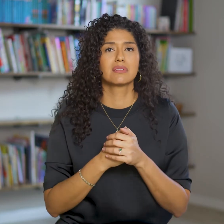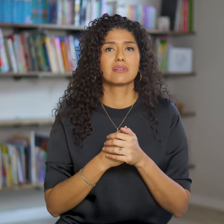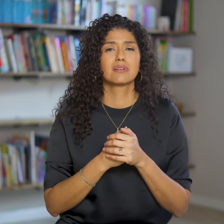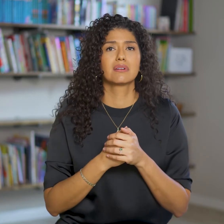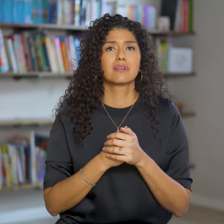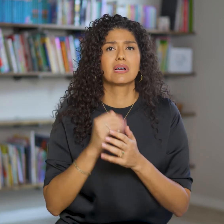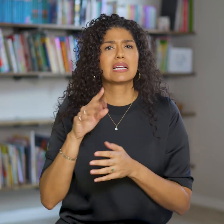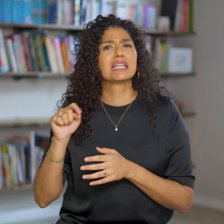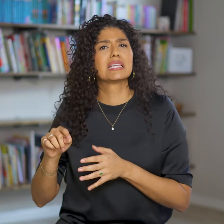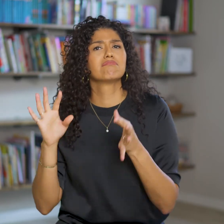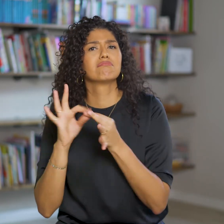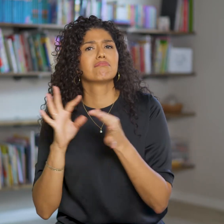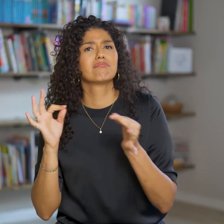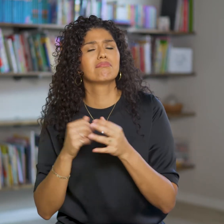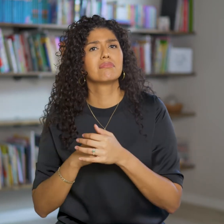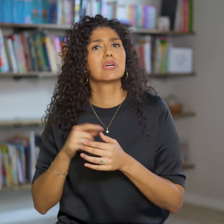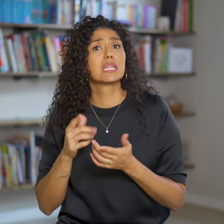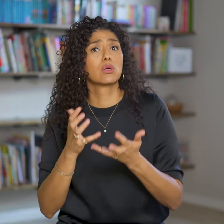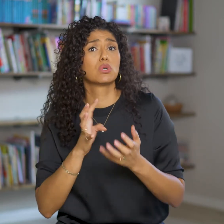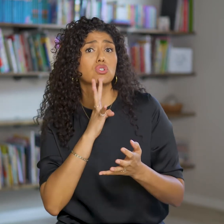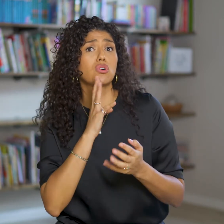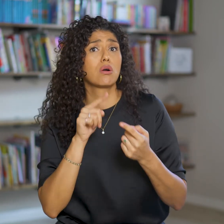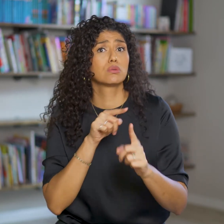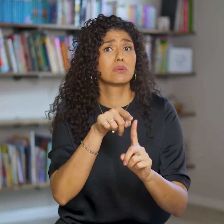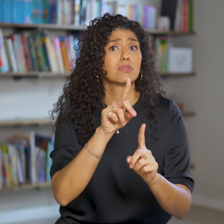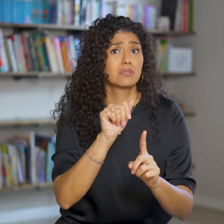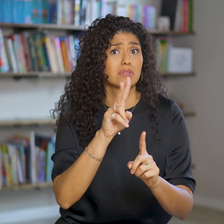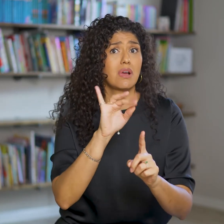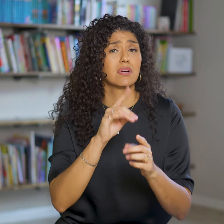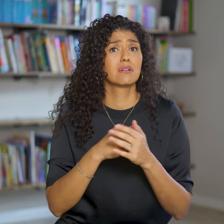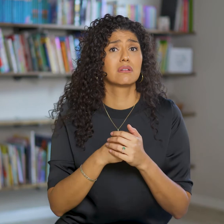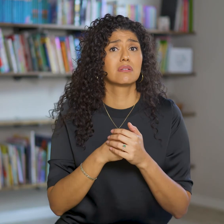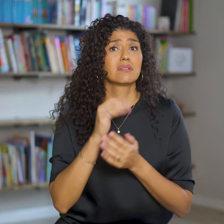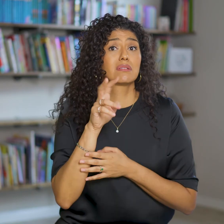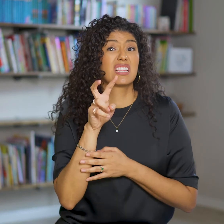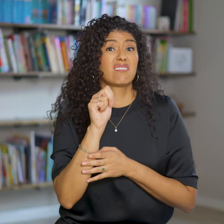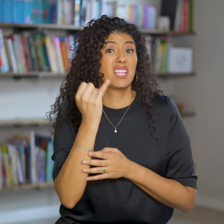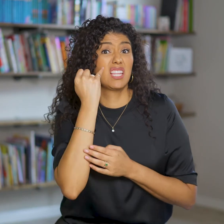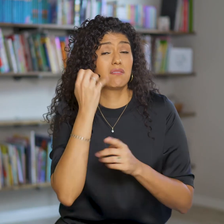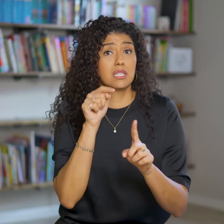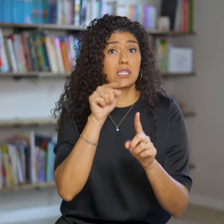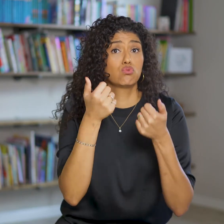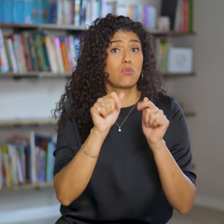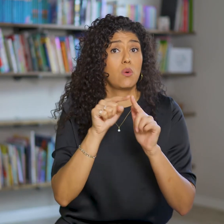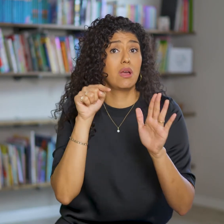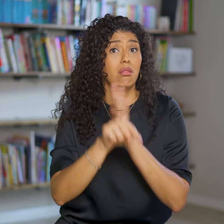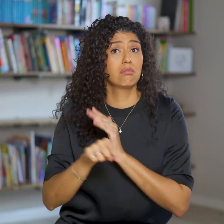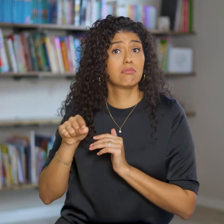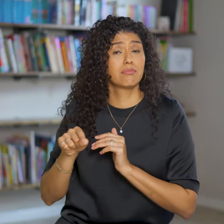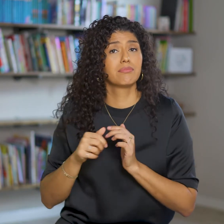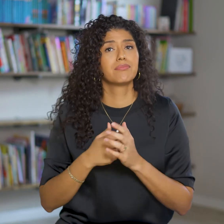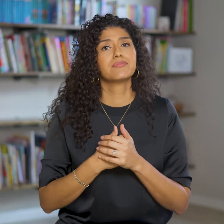Absalom says he wants to talk to David even if David tries to kill him.